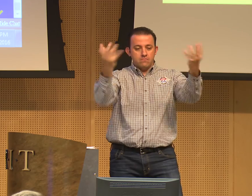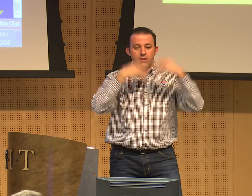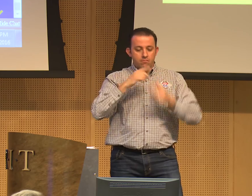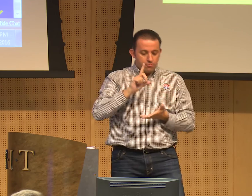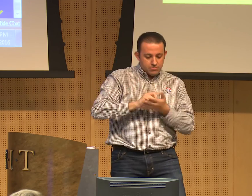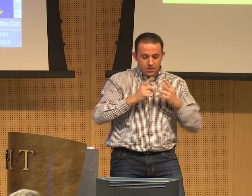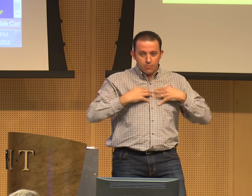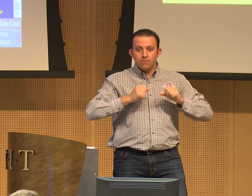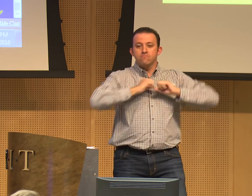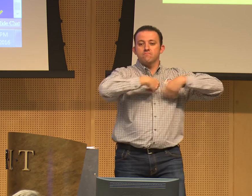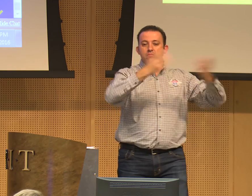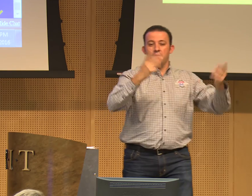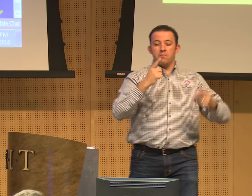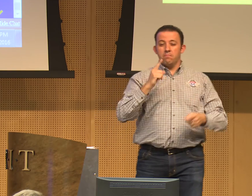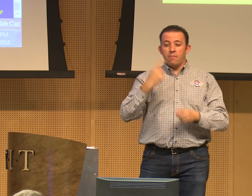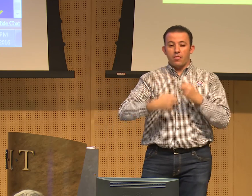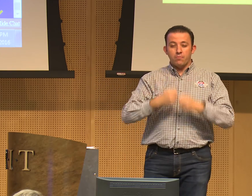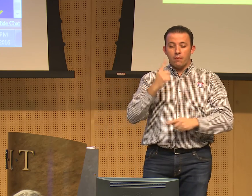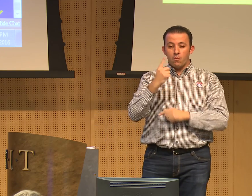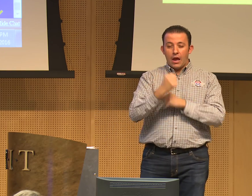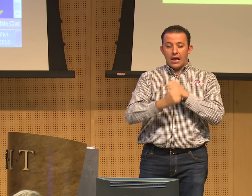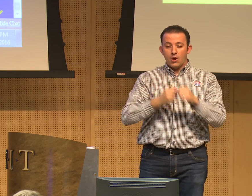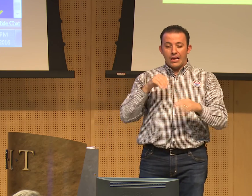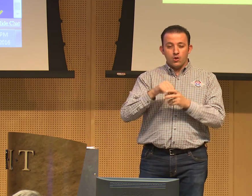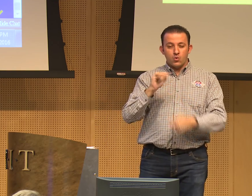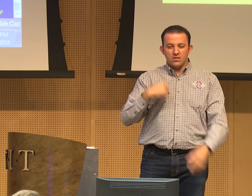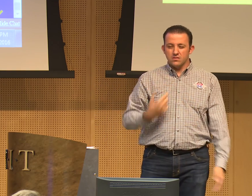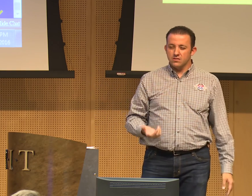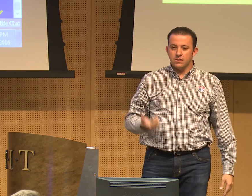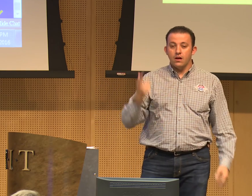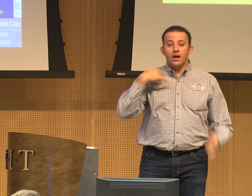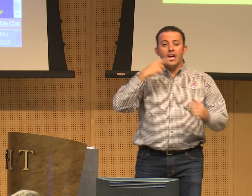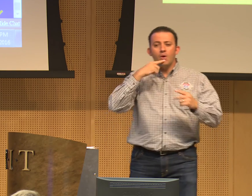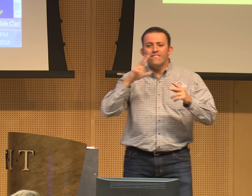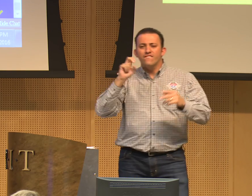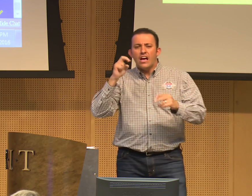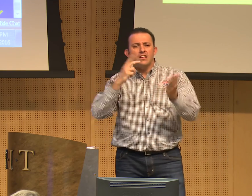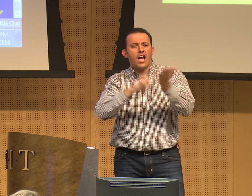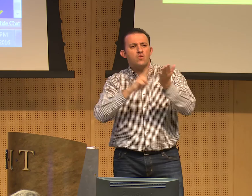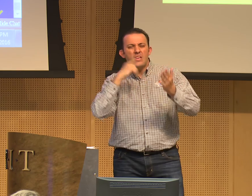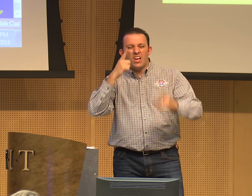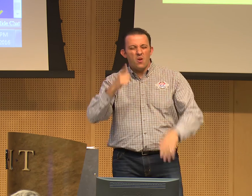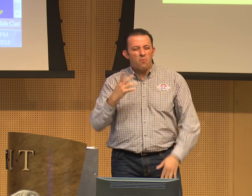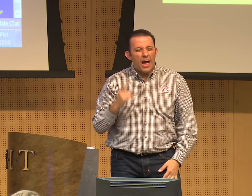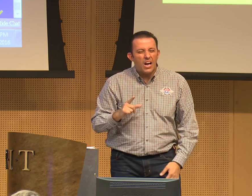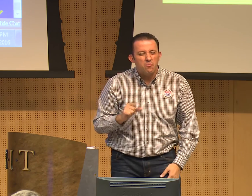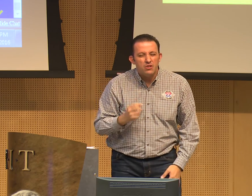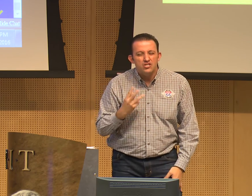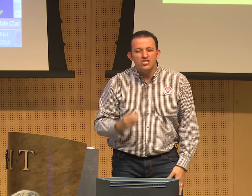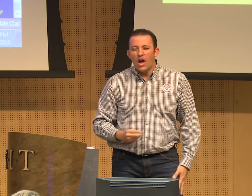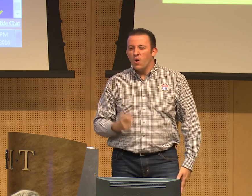So I had Print and Shout that we were using before, and I wasn't exactly so sure about that. We were talking about cons-- you know, contracts,